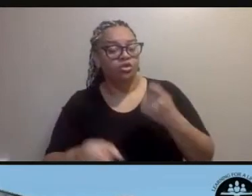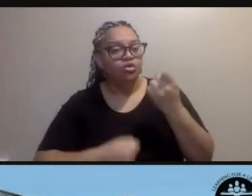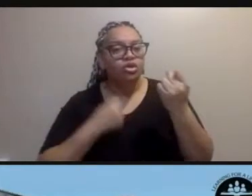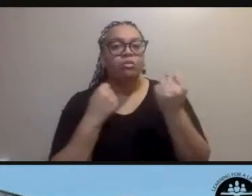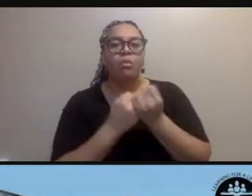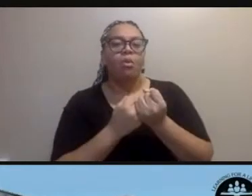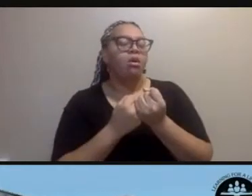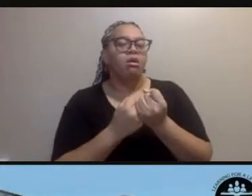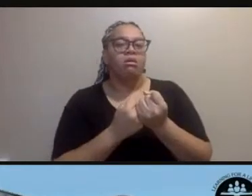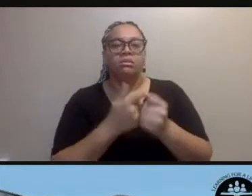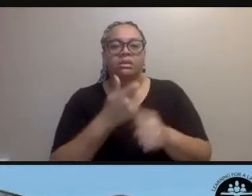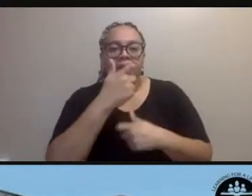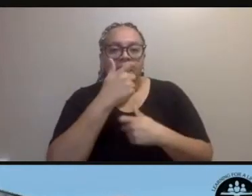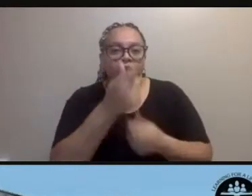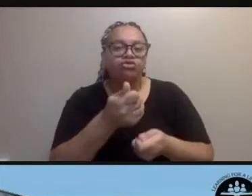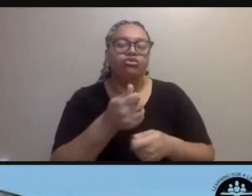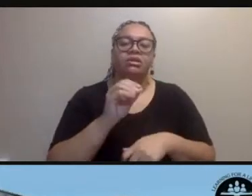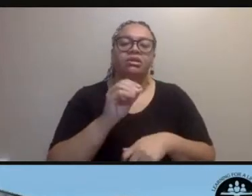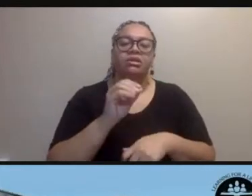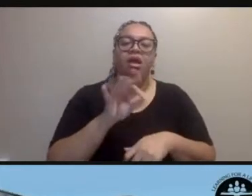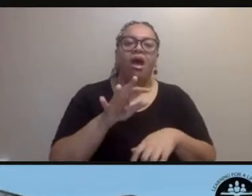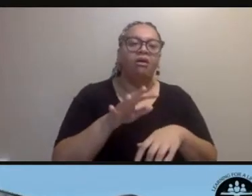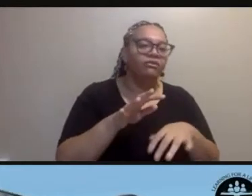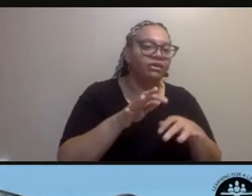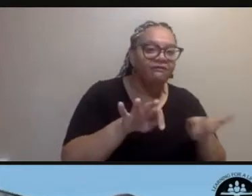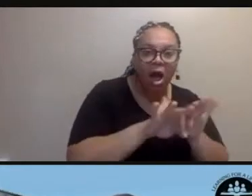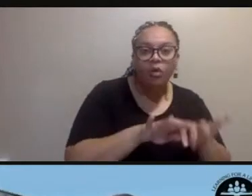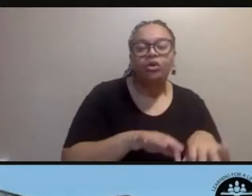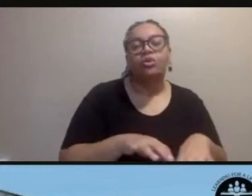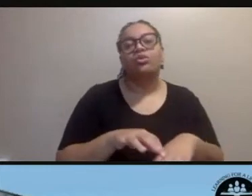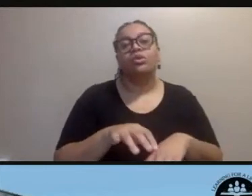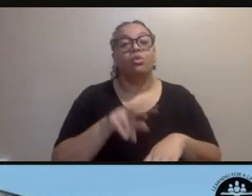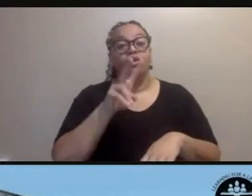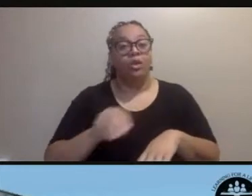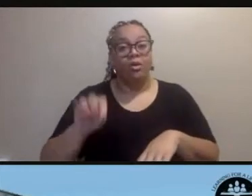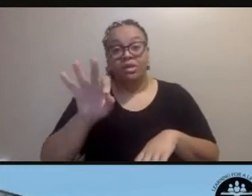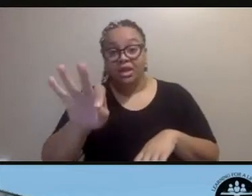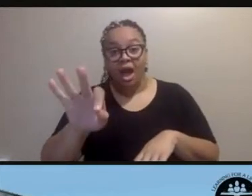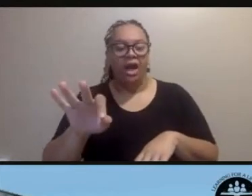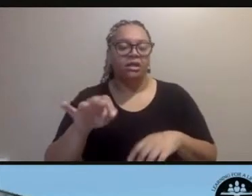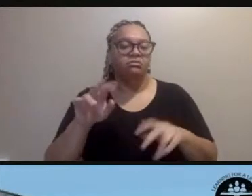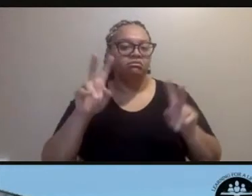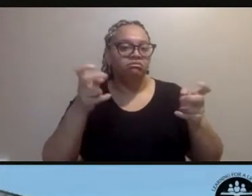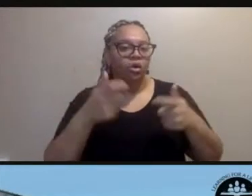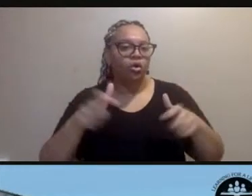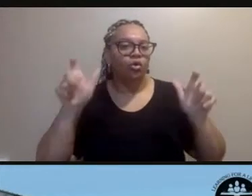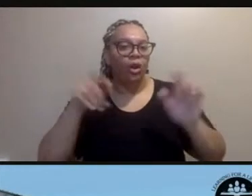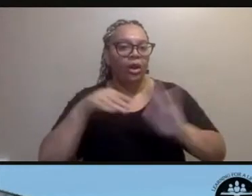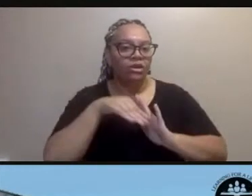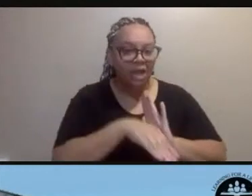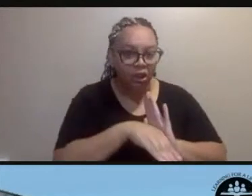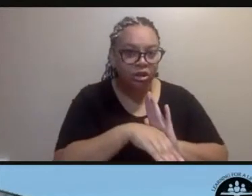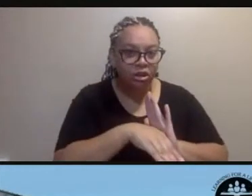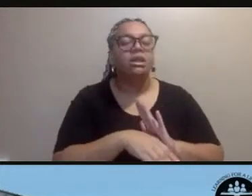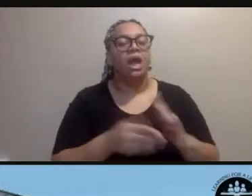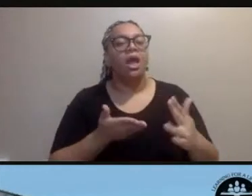OF OREGON'S EDUCATORS, I'VE HAD THE OPPORTUNITY TO SUPPORT